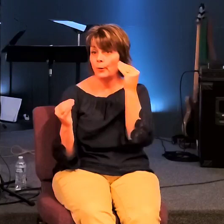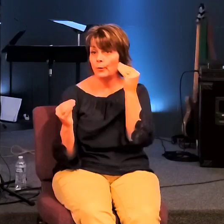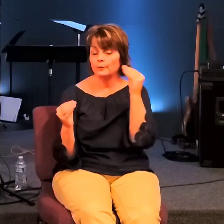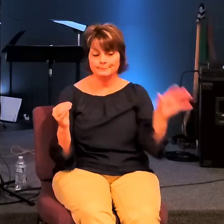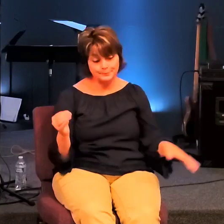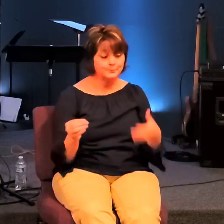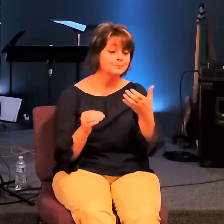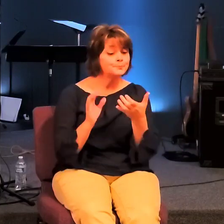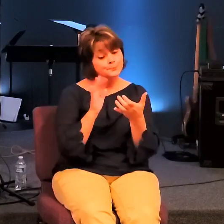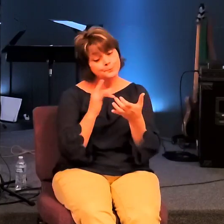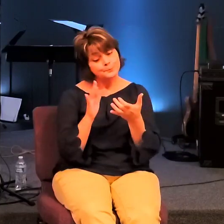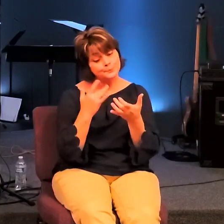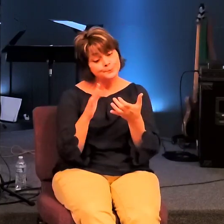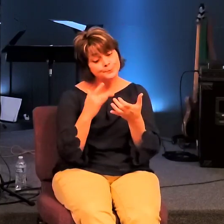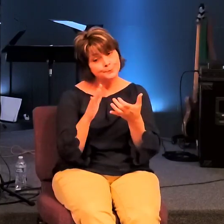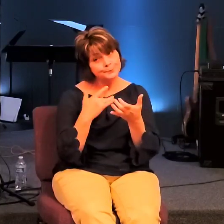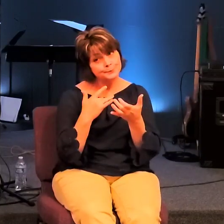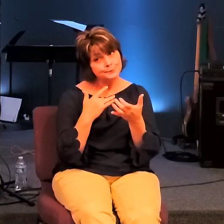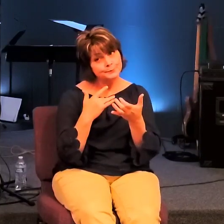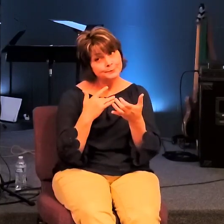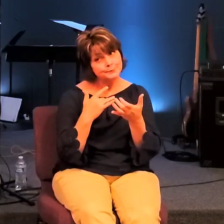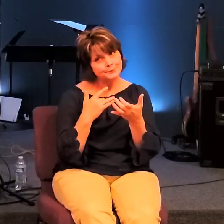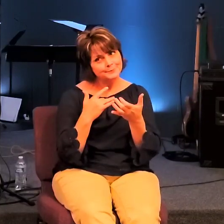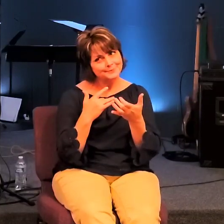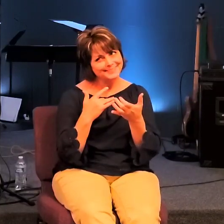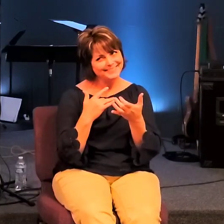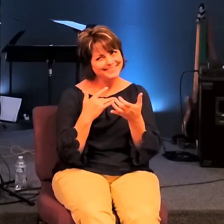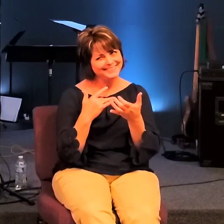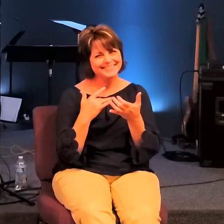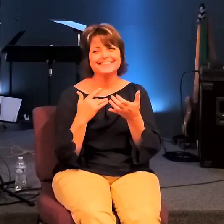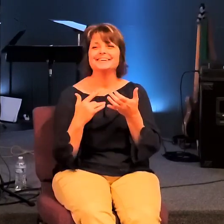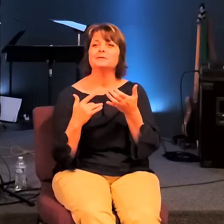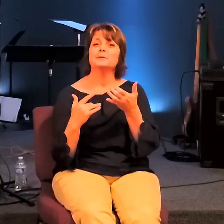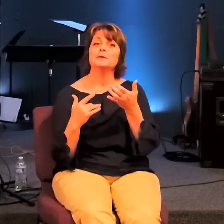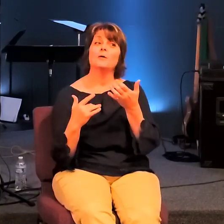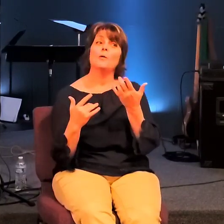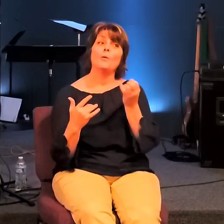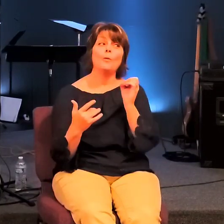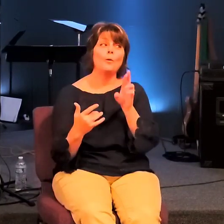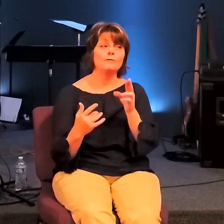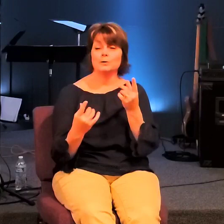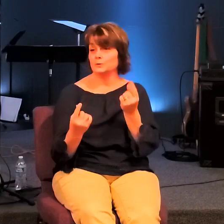if you pull it out you know we at work whenever we're in the middle of doing something you